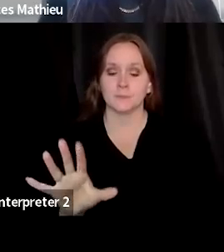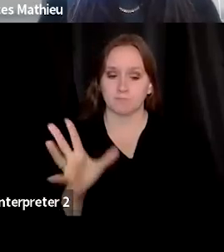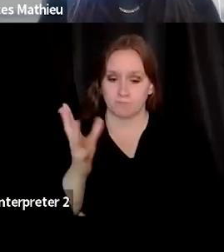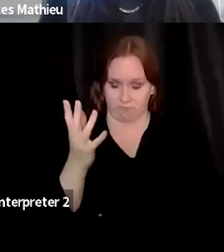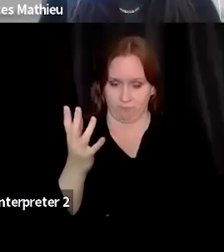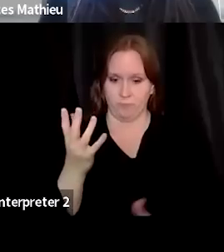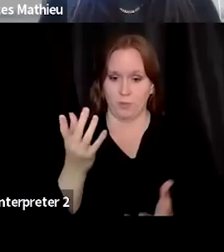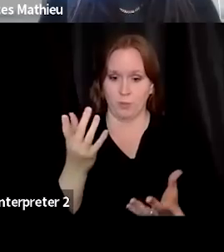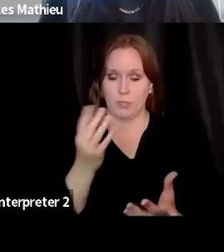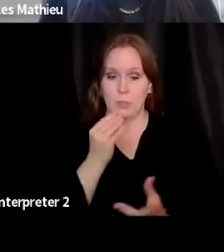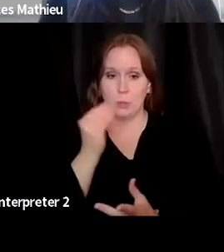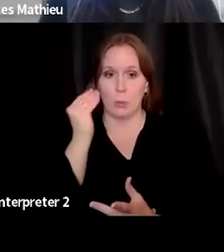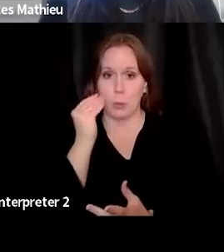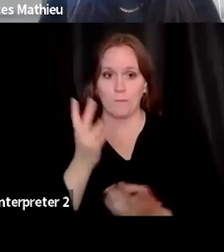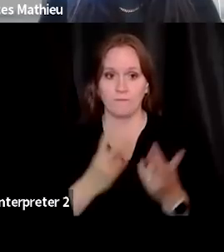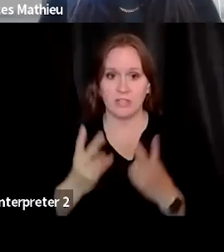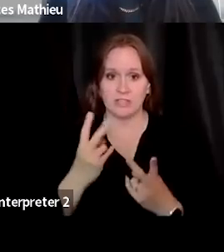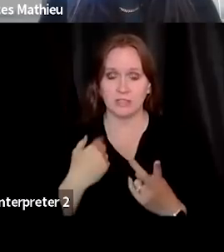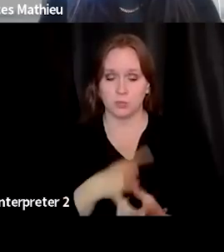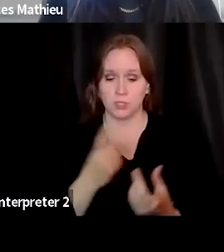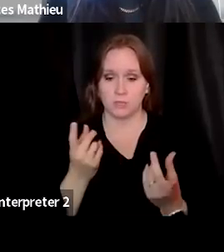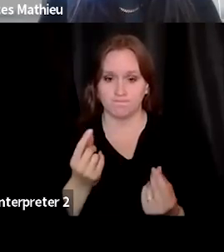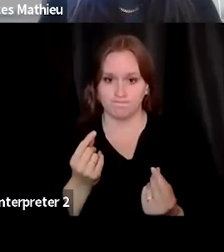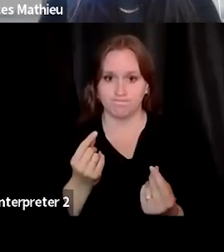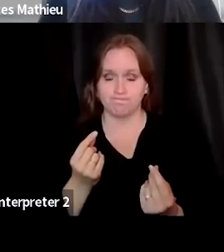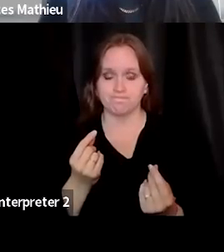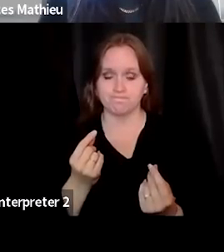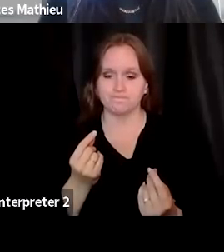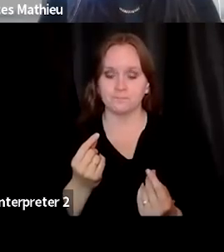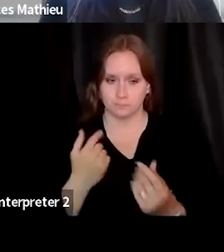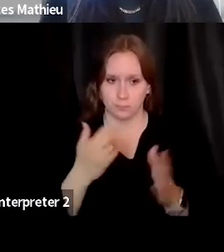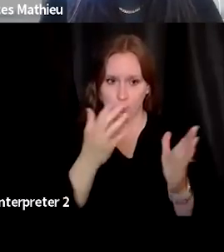as clinicians is we prepare them